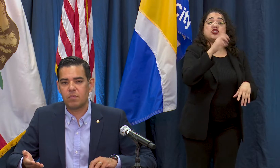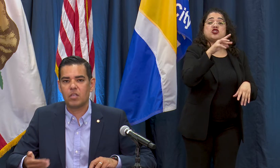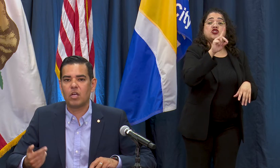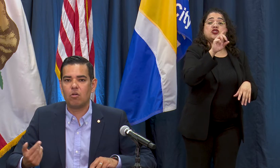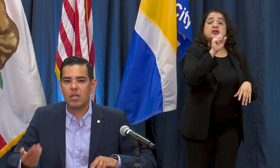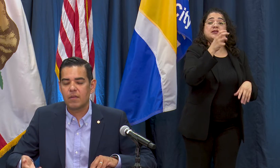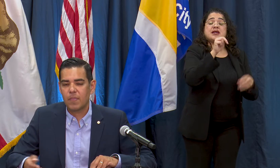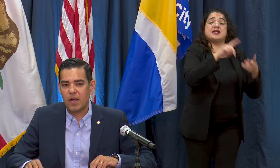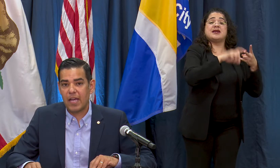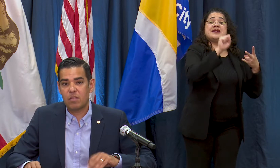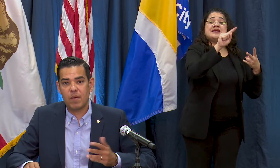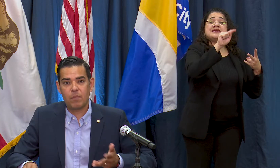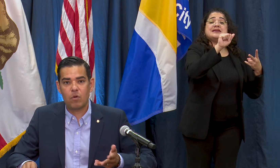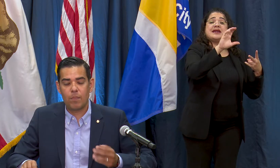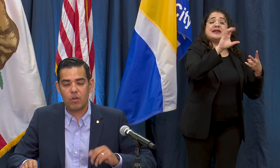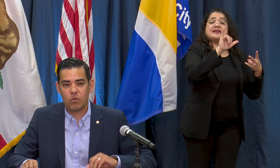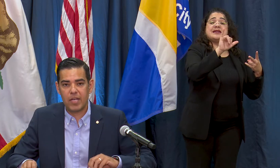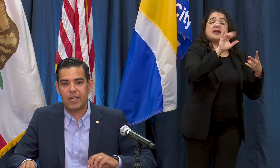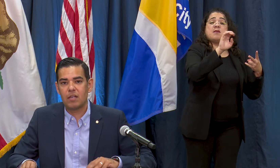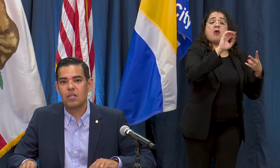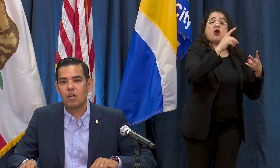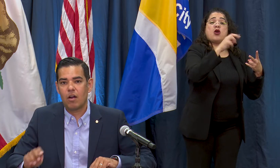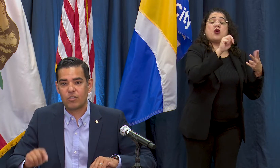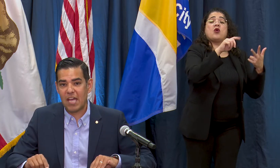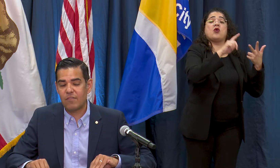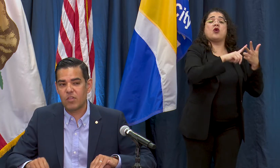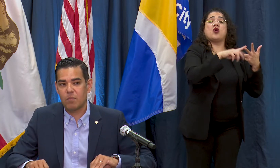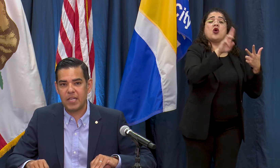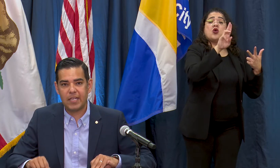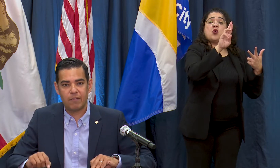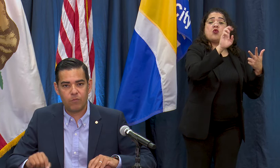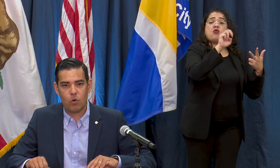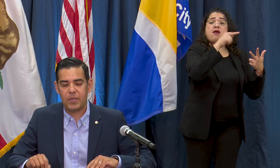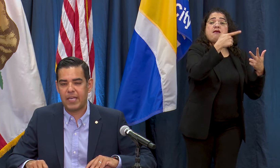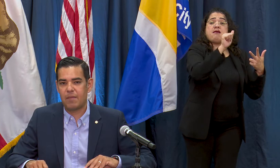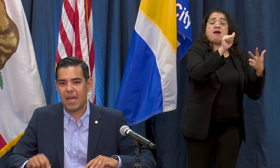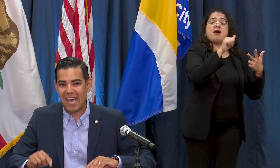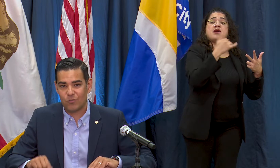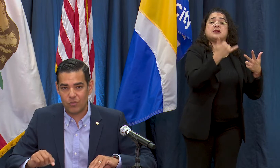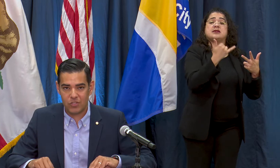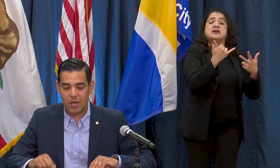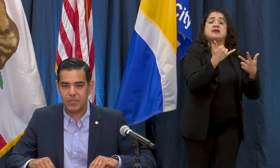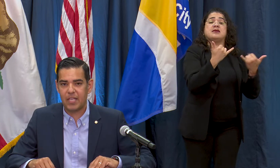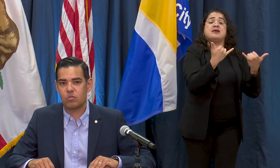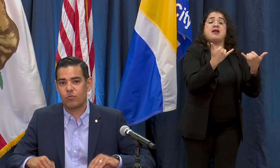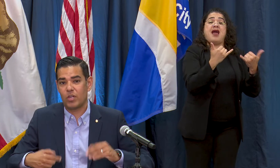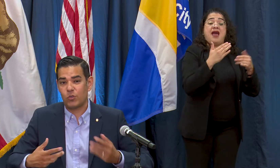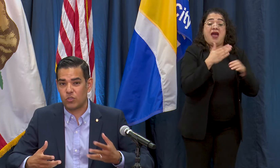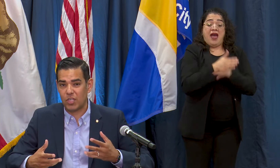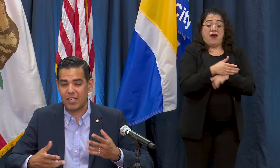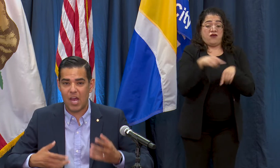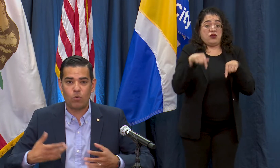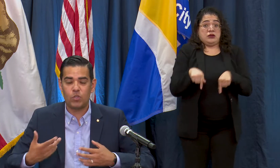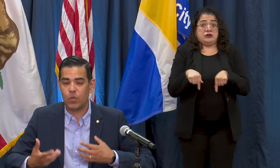Mungo, and the Councilmember Roberto Uranga are actually having their meeting at 4:00 p.m. after this update so if you're interested in how we're doing with